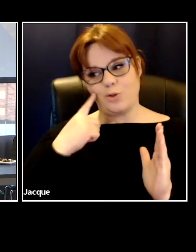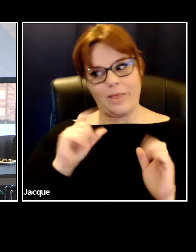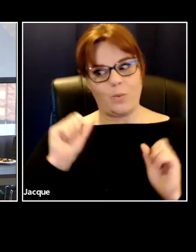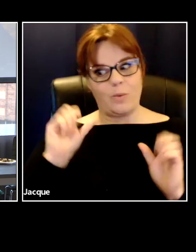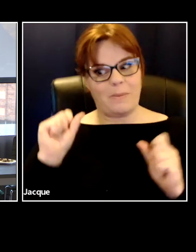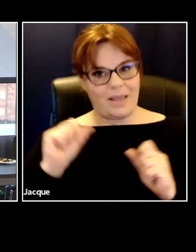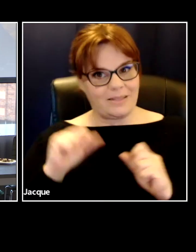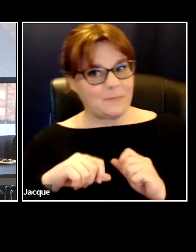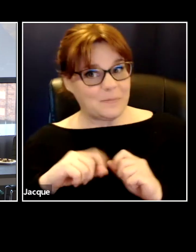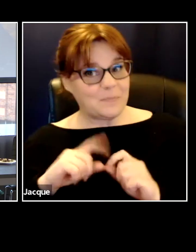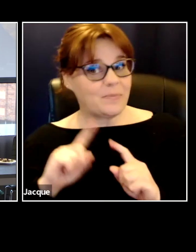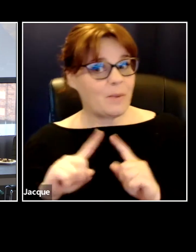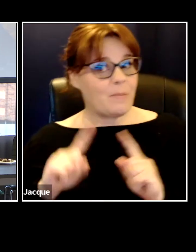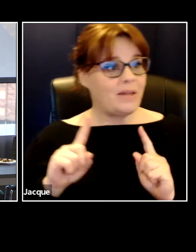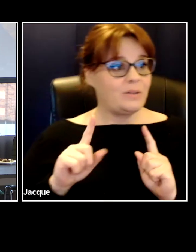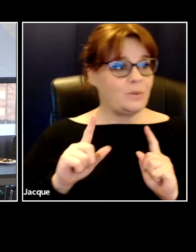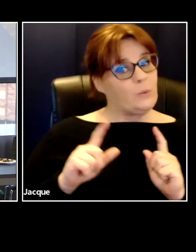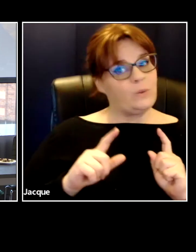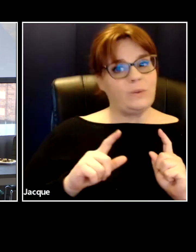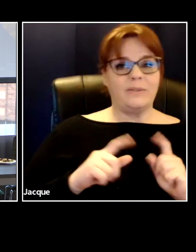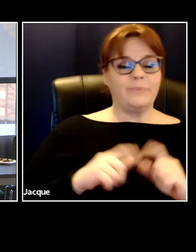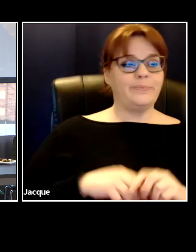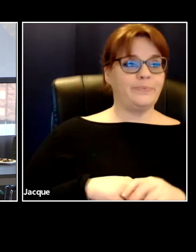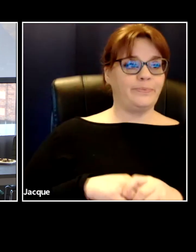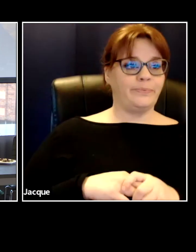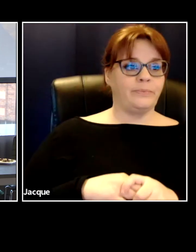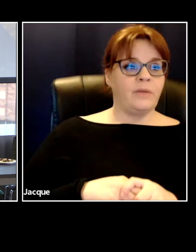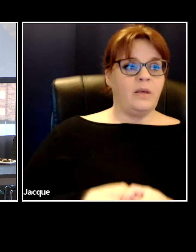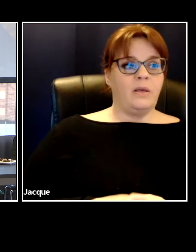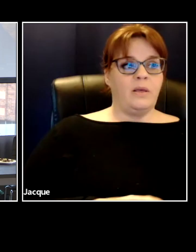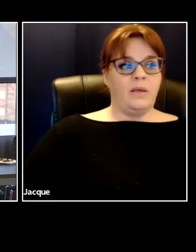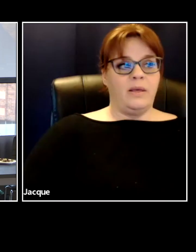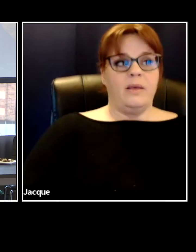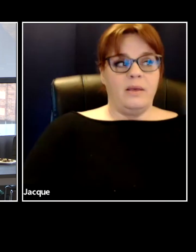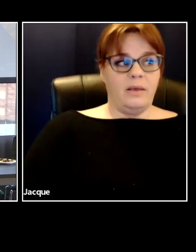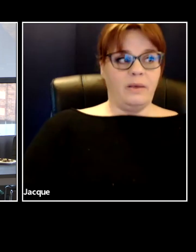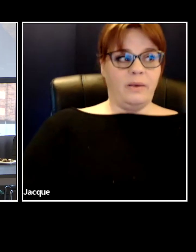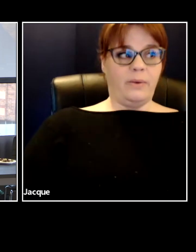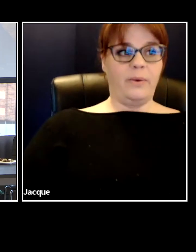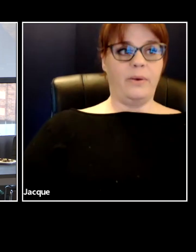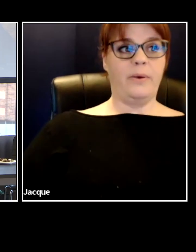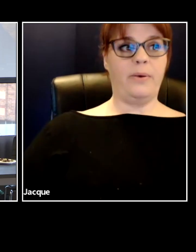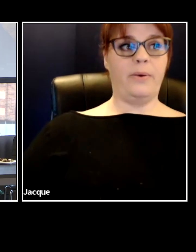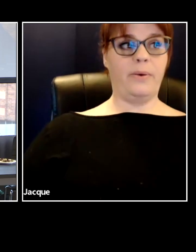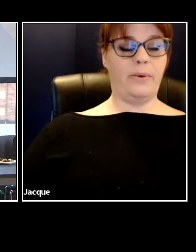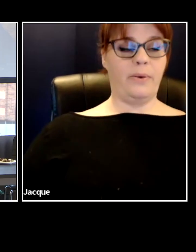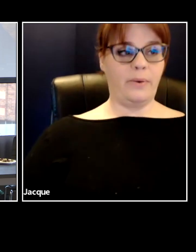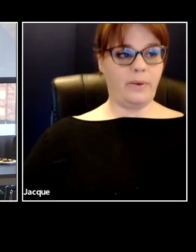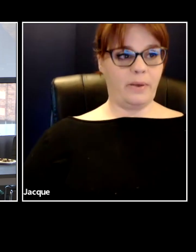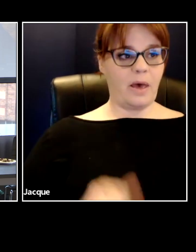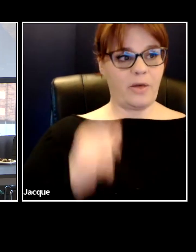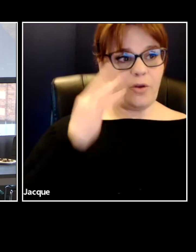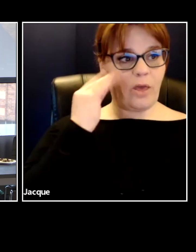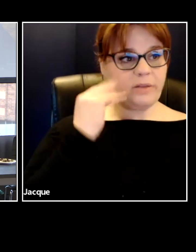Um but it's a big lift. So, all right. Other thoughts? Yep. We've got one over here. Yeah. Hey,